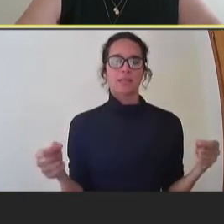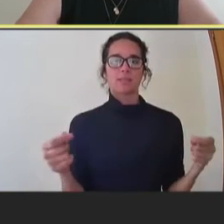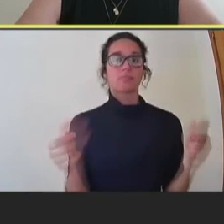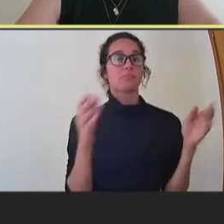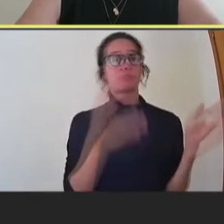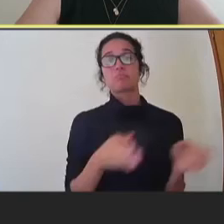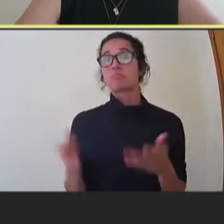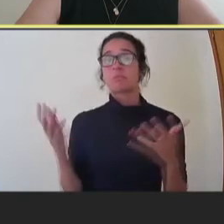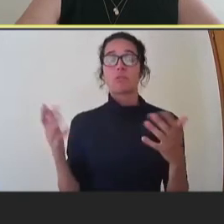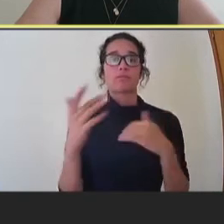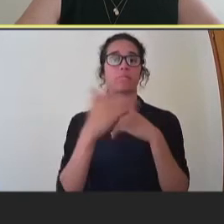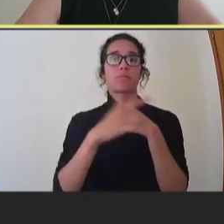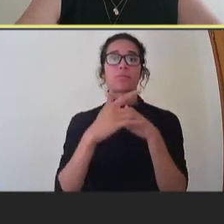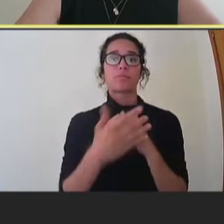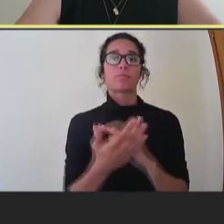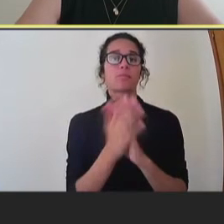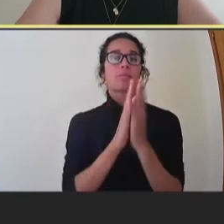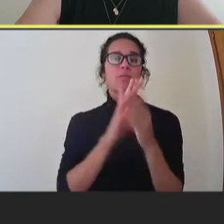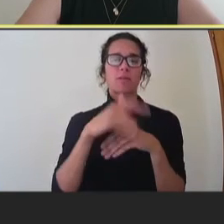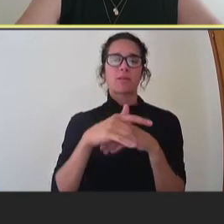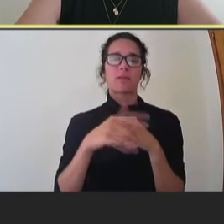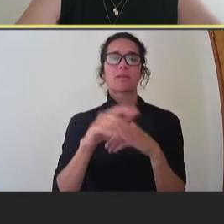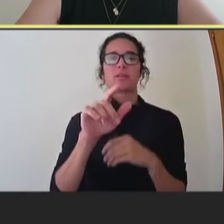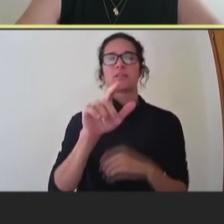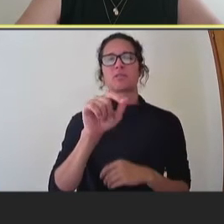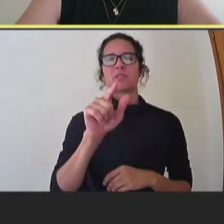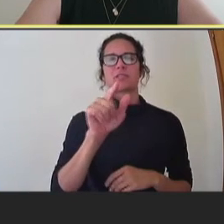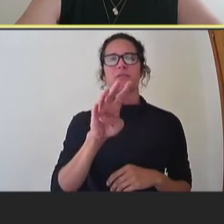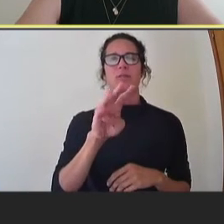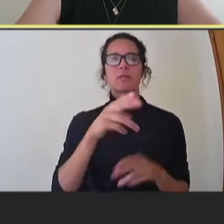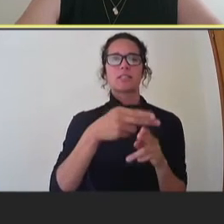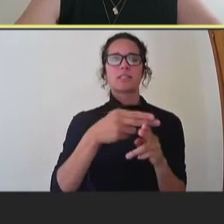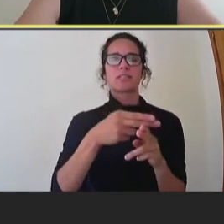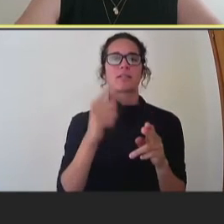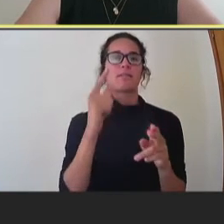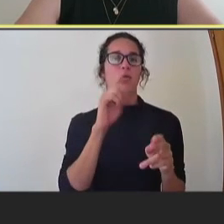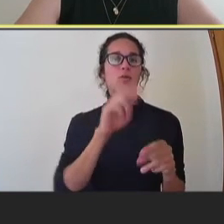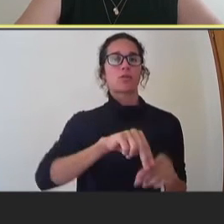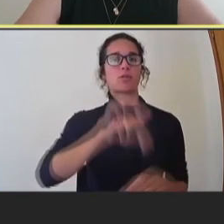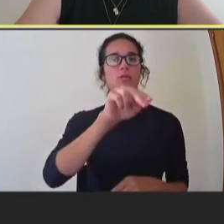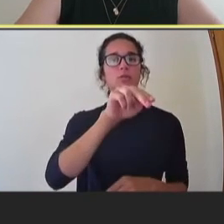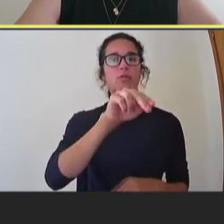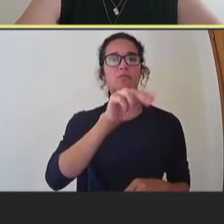the northern hemisphere 24 season coming up. And we are seeking approvals for that